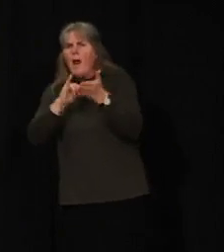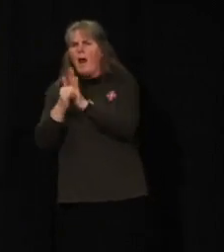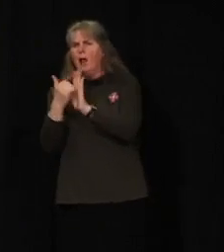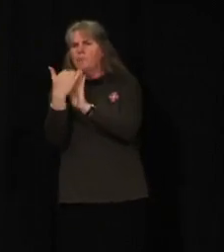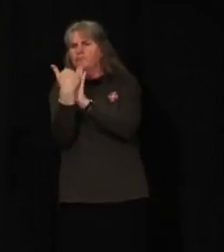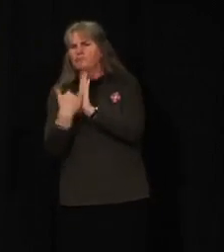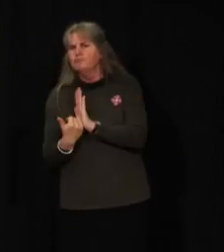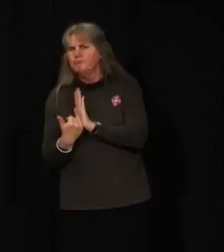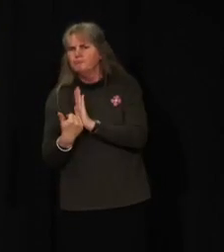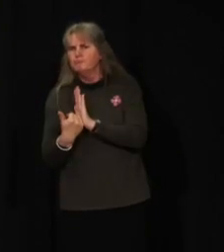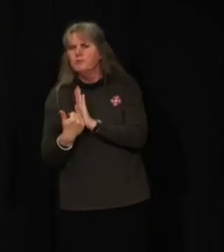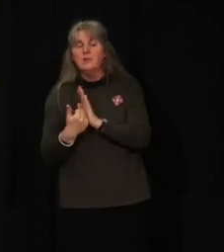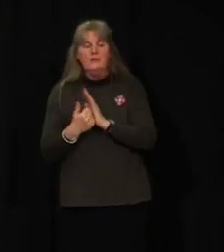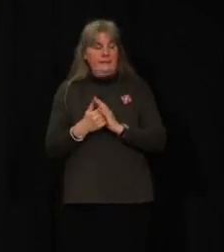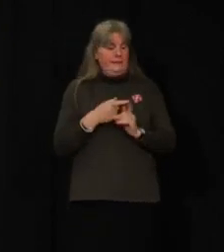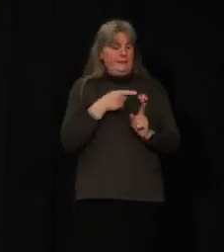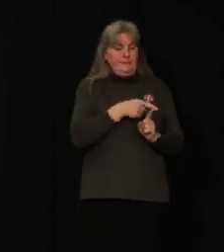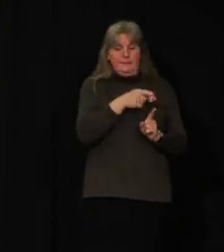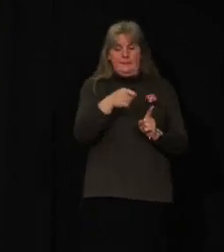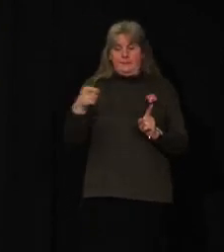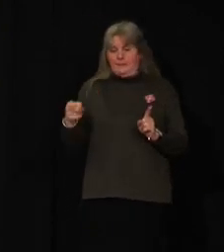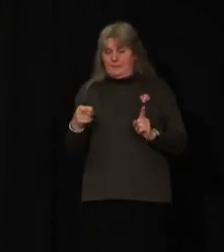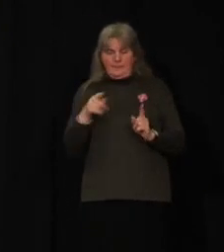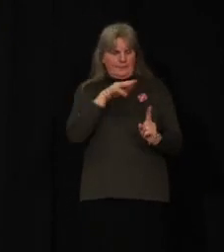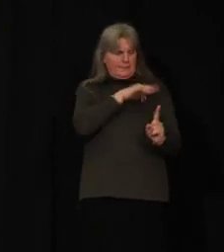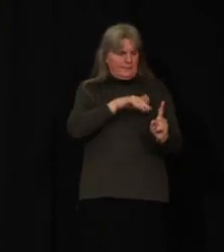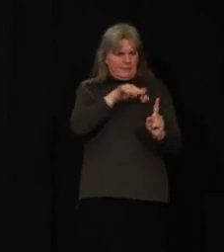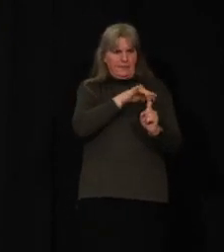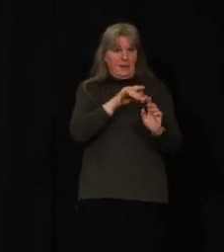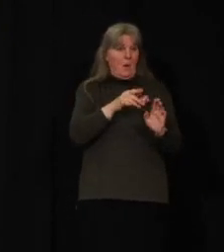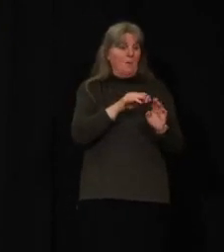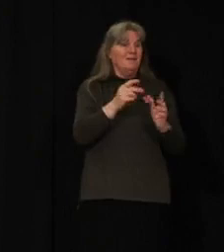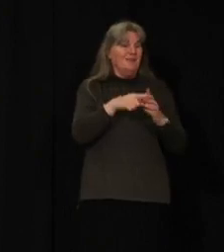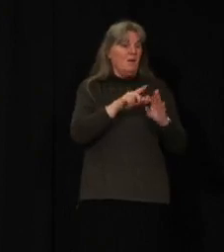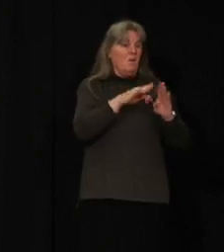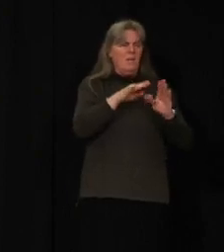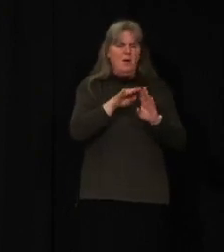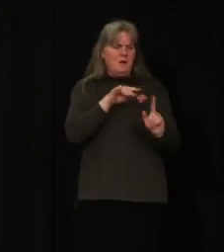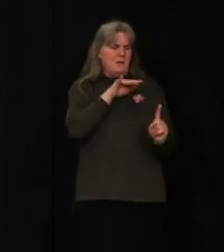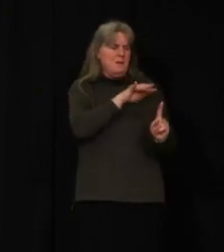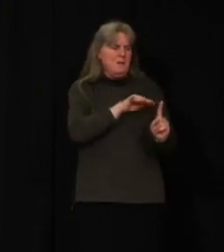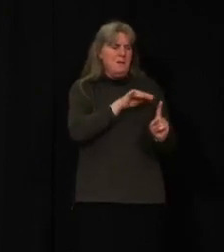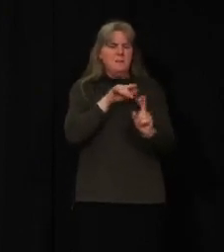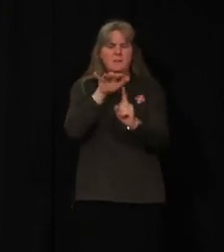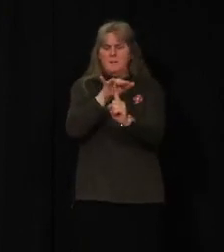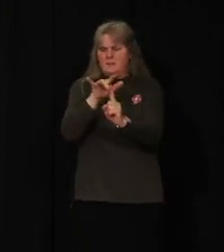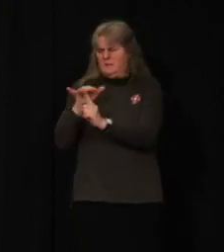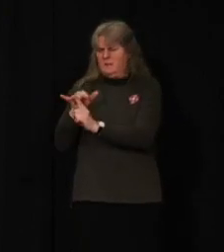impact of these reopening moves and how the virus is progressing in neighbourhood jurisdictions.